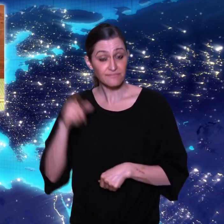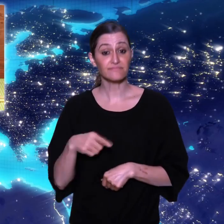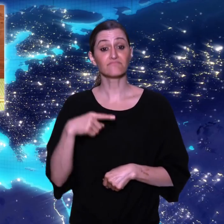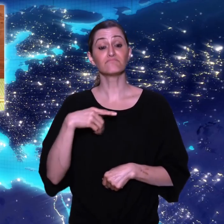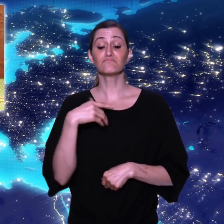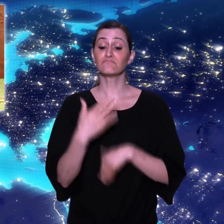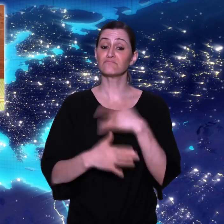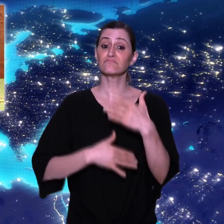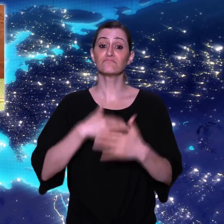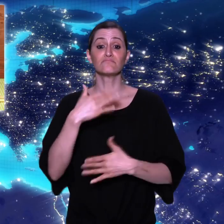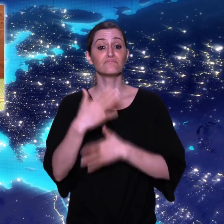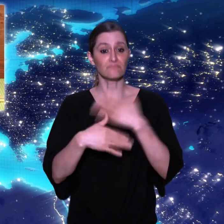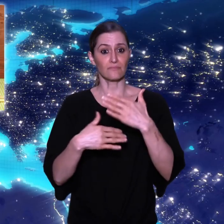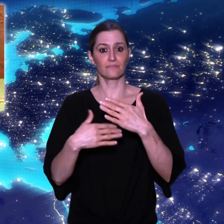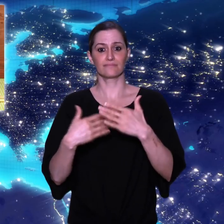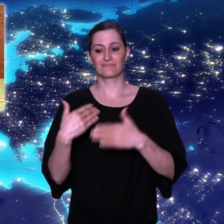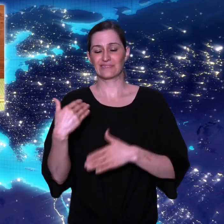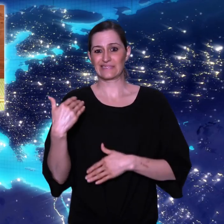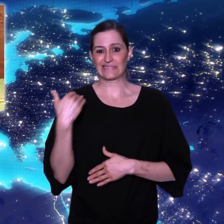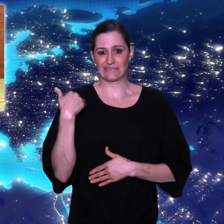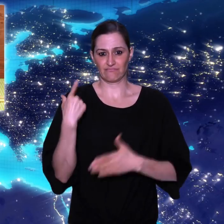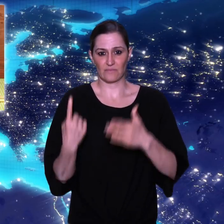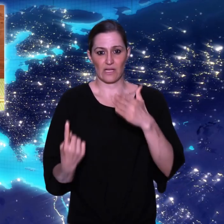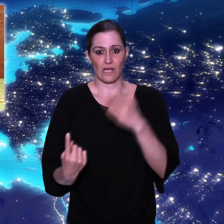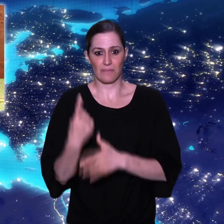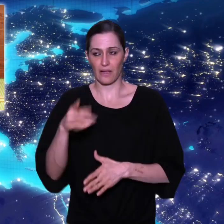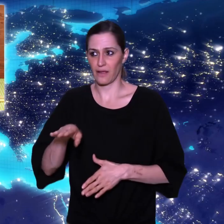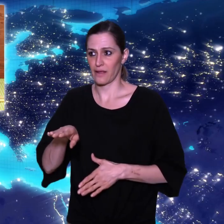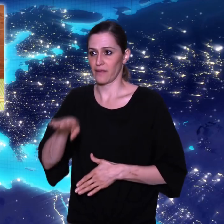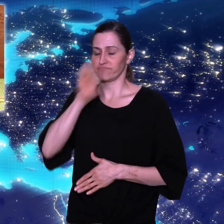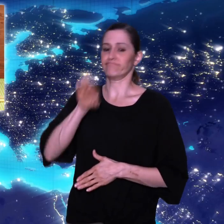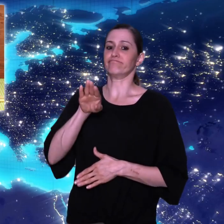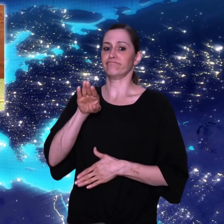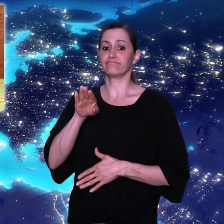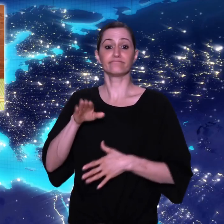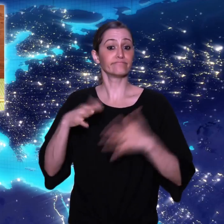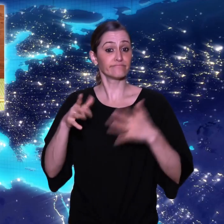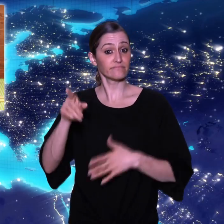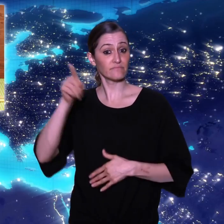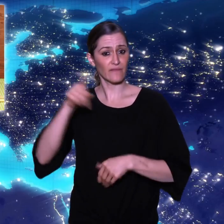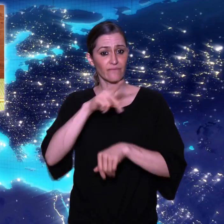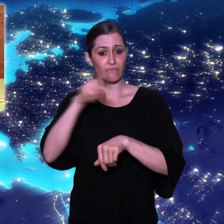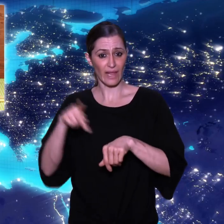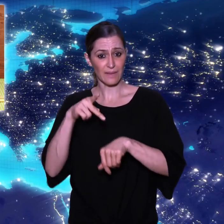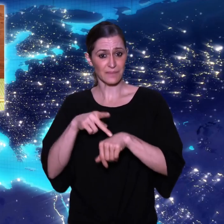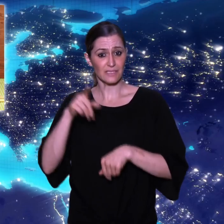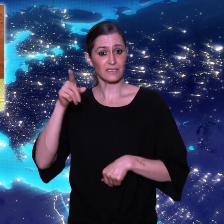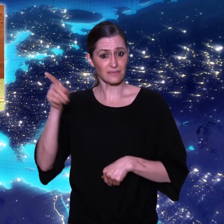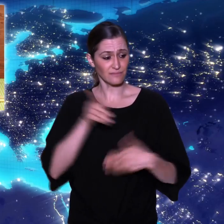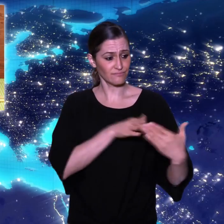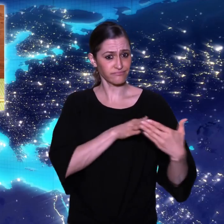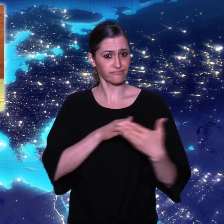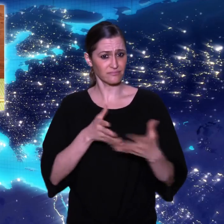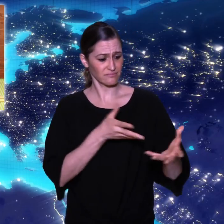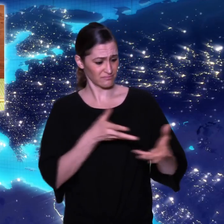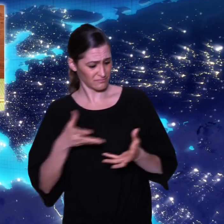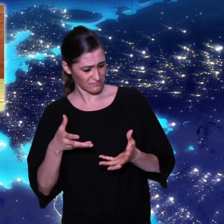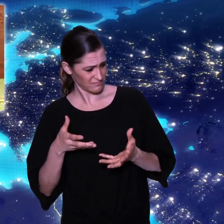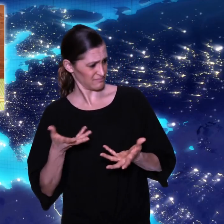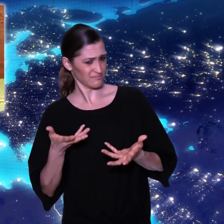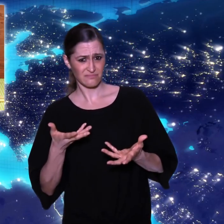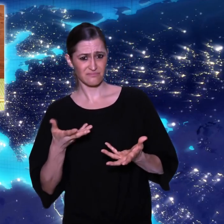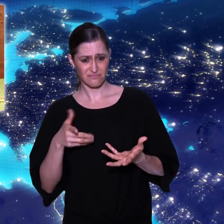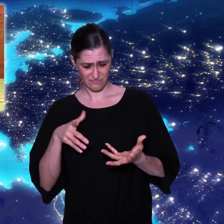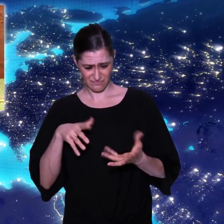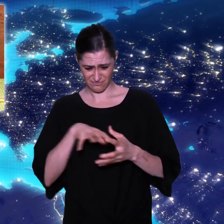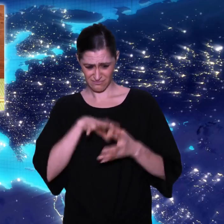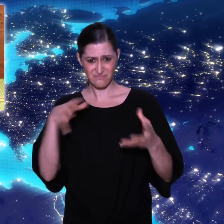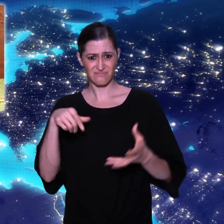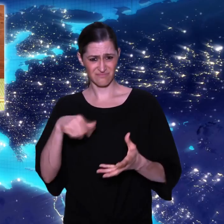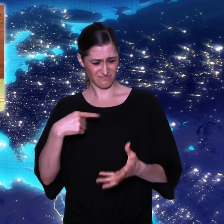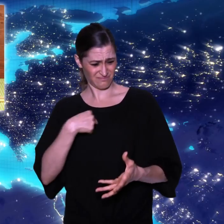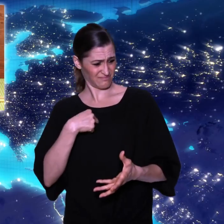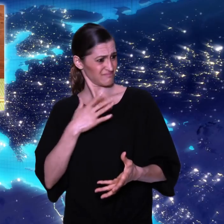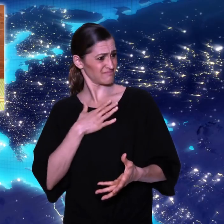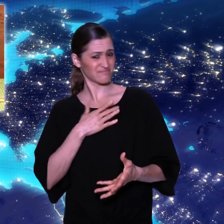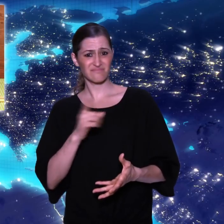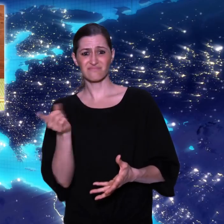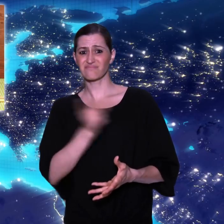returned 69 shipping containers of illegal